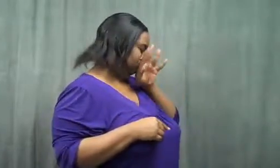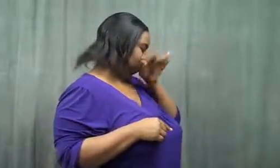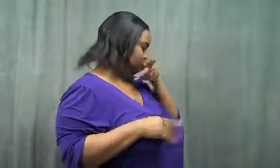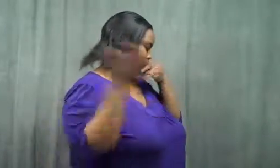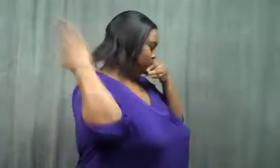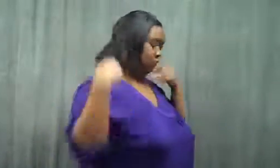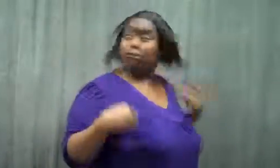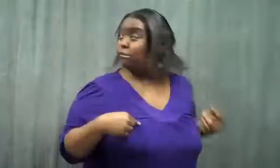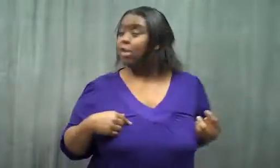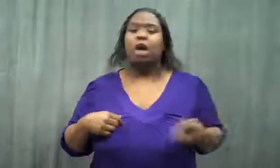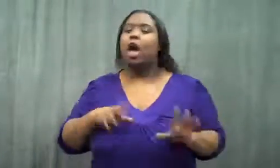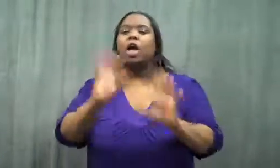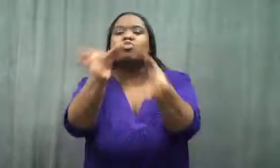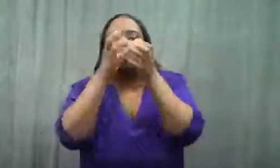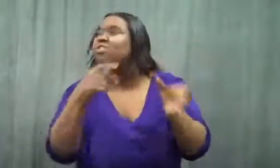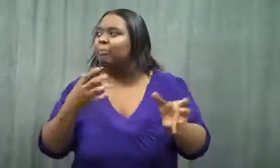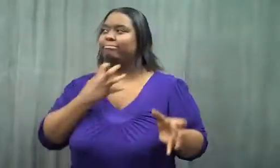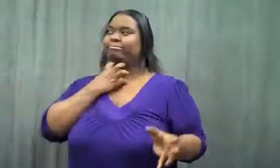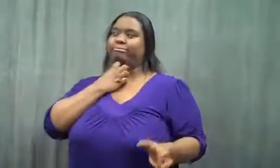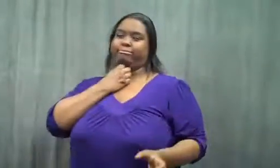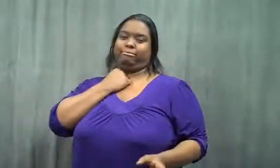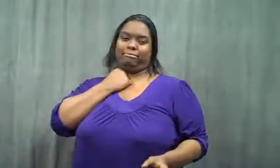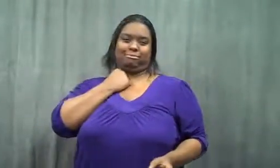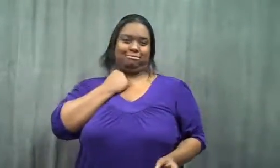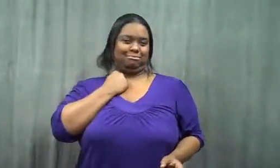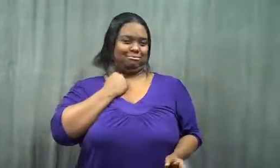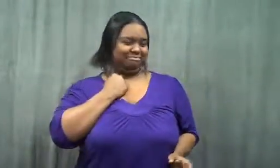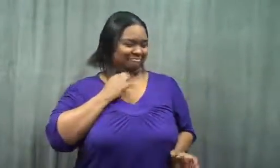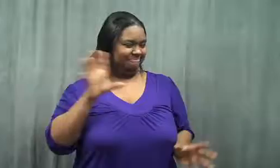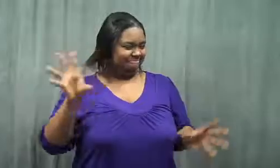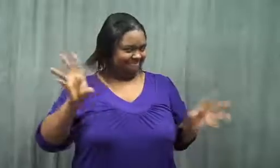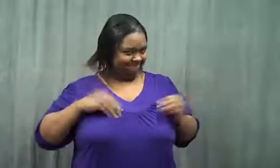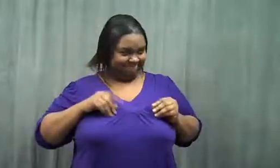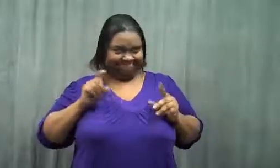She tapped me, I turned, and she planted another one on me. I had to deal with it.